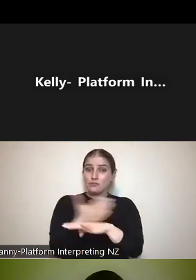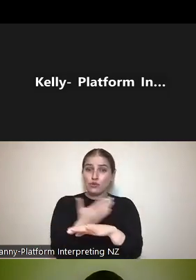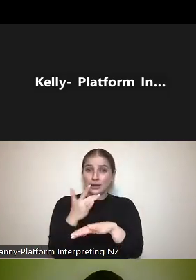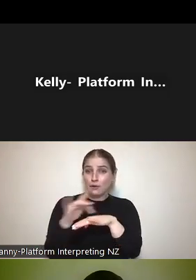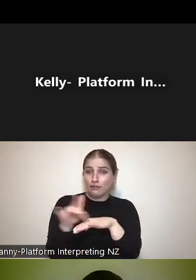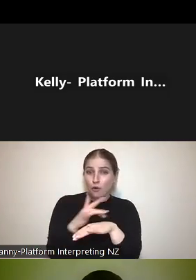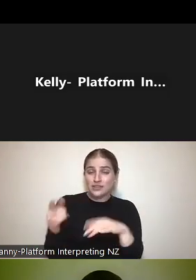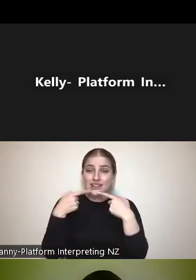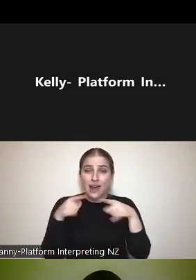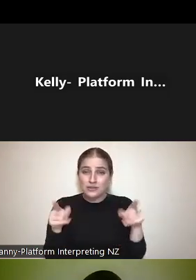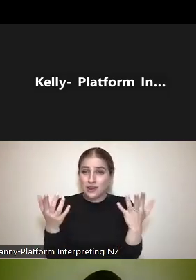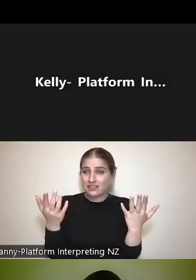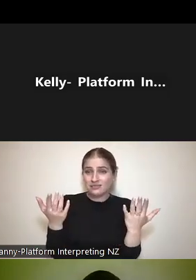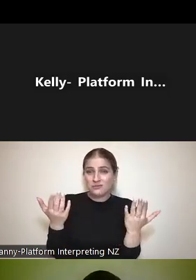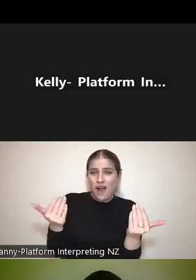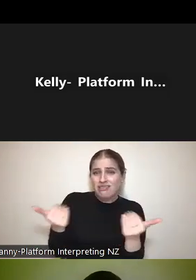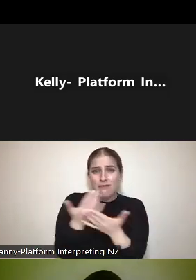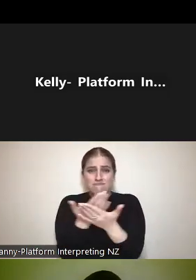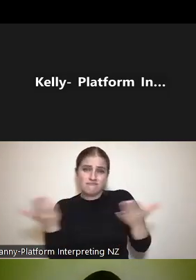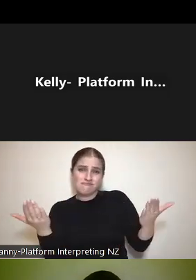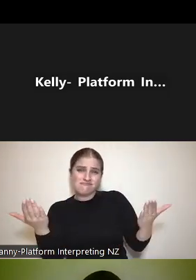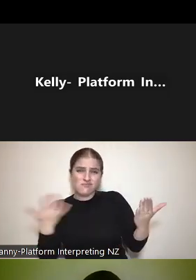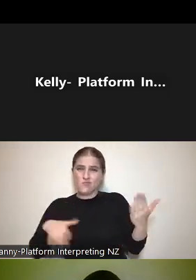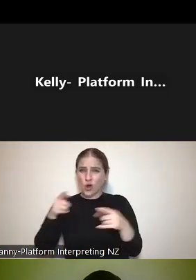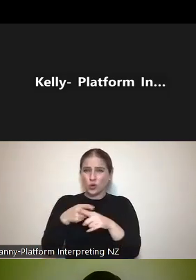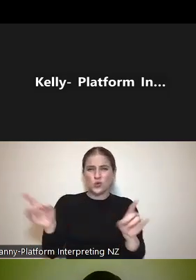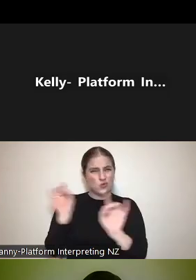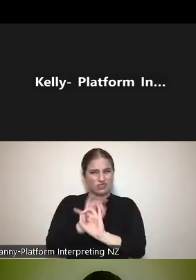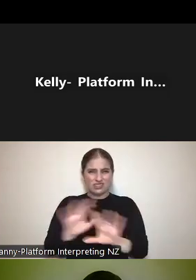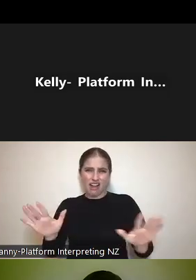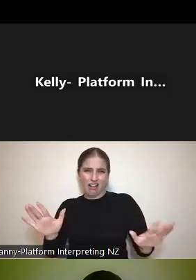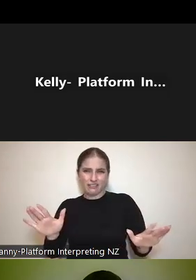you can have signage, you can show that manakitanga in many different ways.